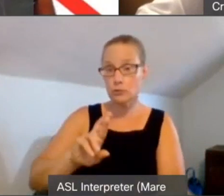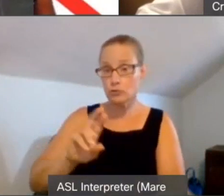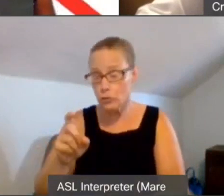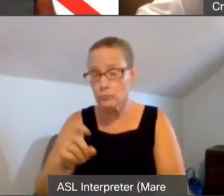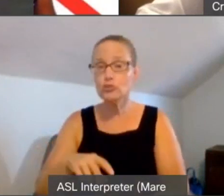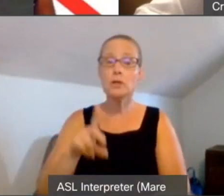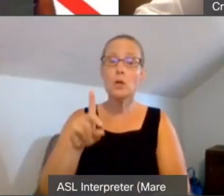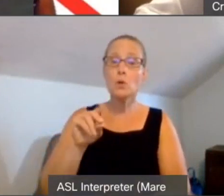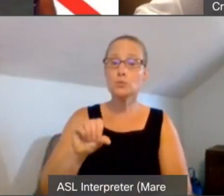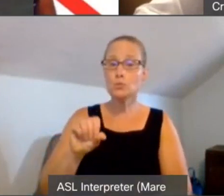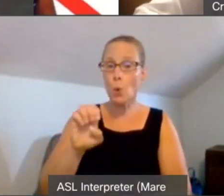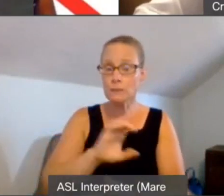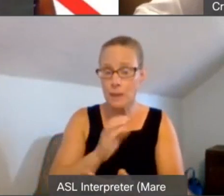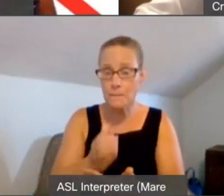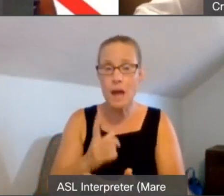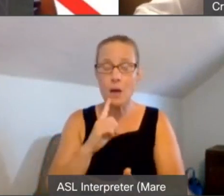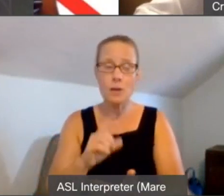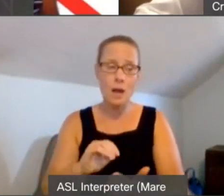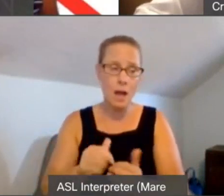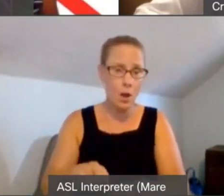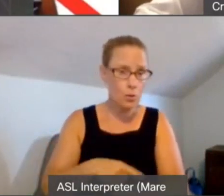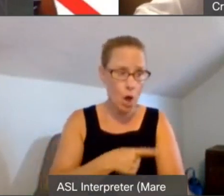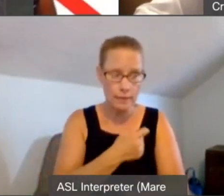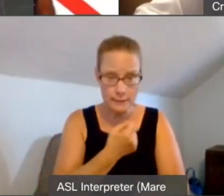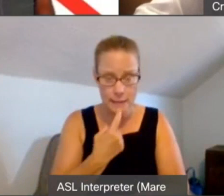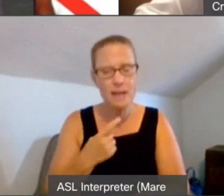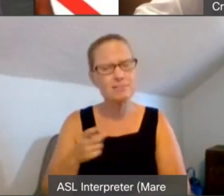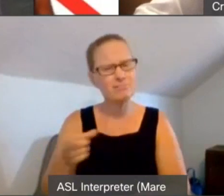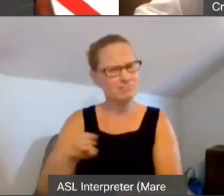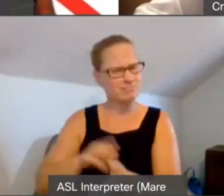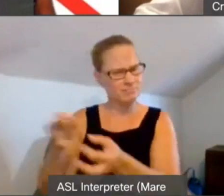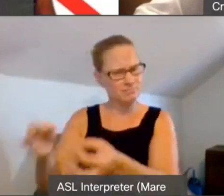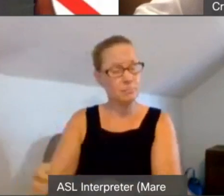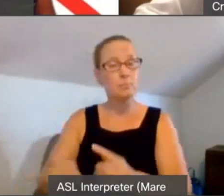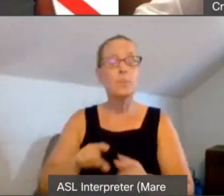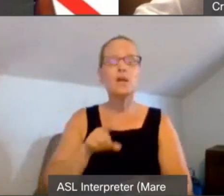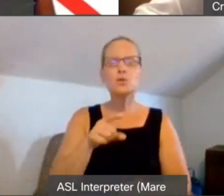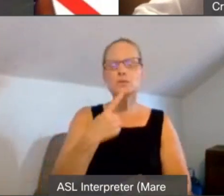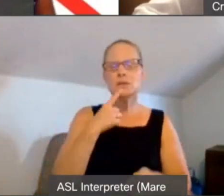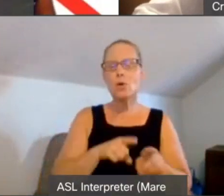but you also said that the court if I understood correctly has the right and responsibility of making sure that